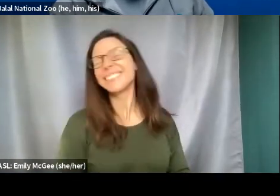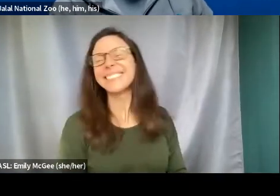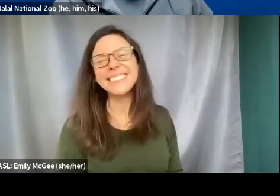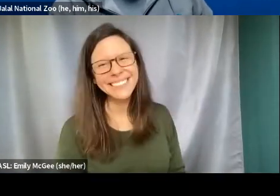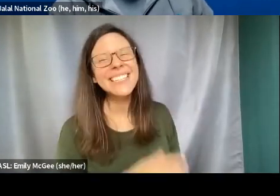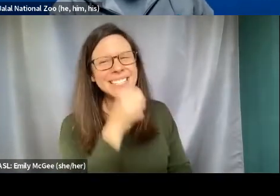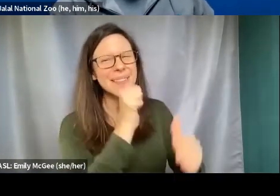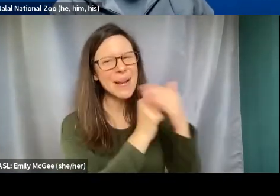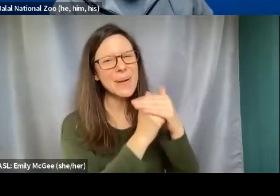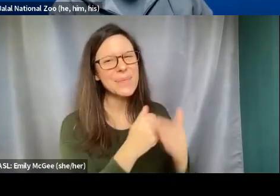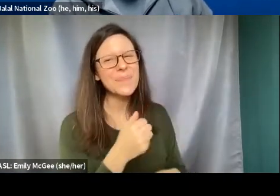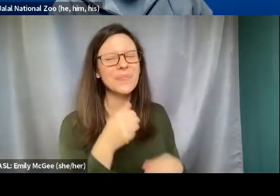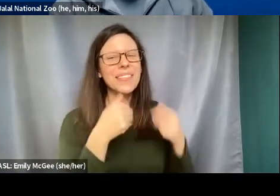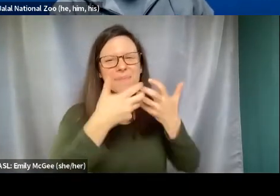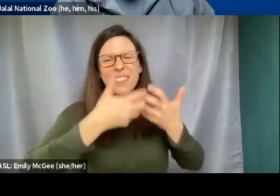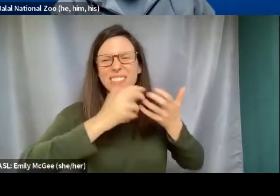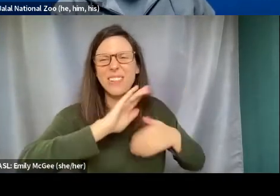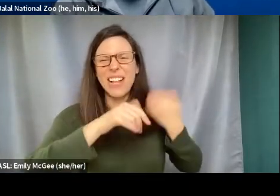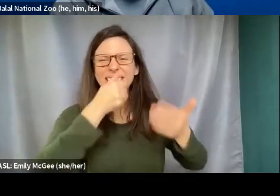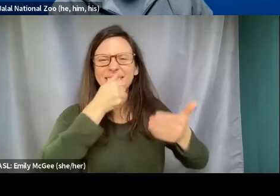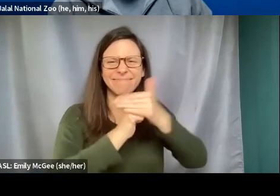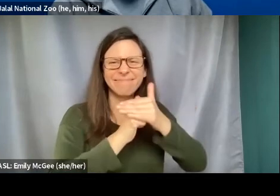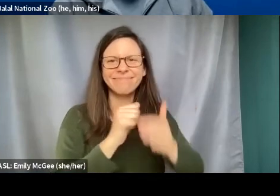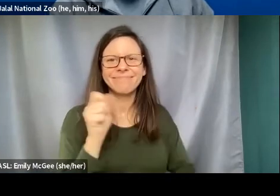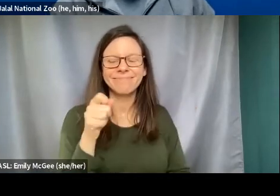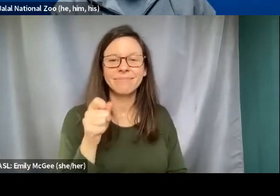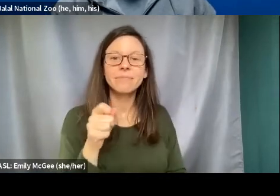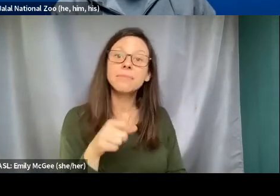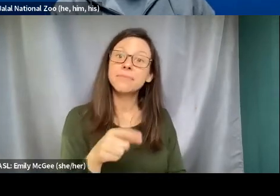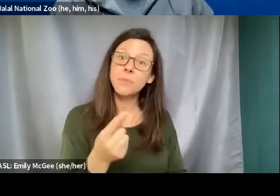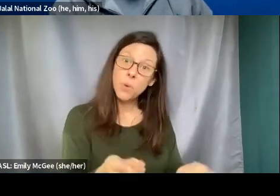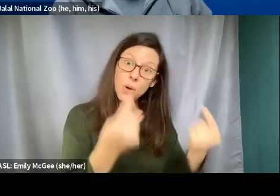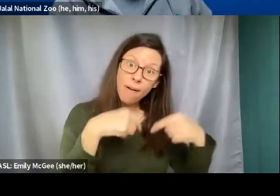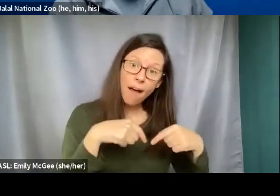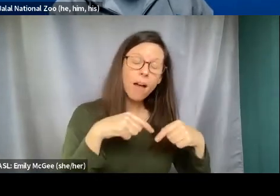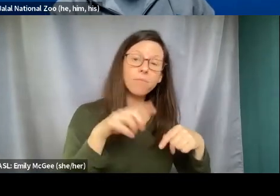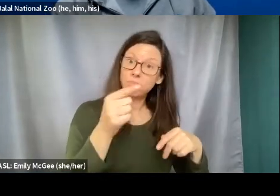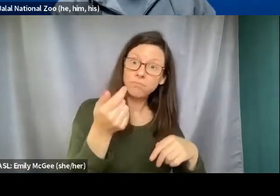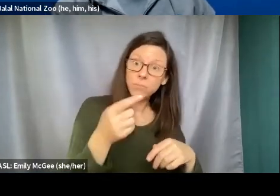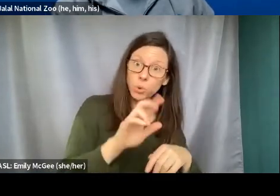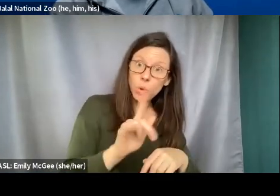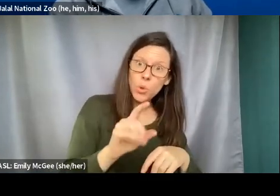kind of like. Uh, if you ever come up to the seal and sea lion exhibit it's all behind the scenes.